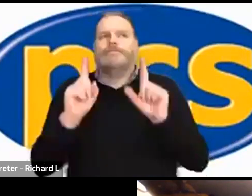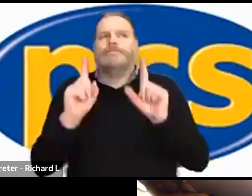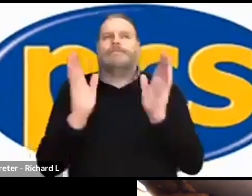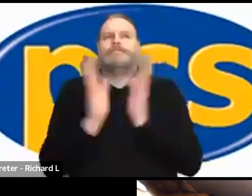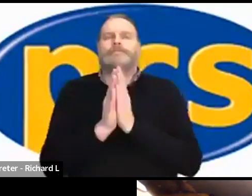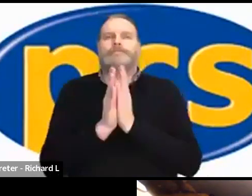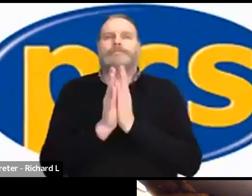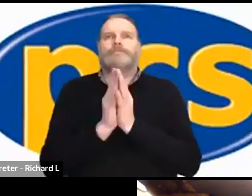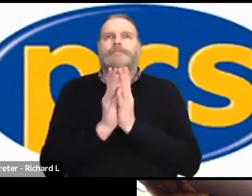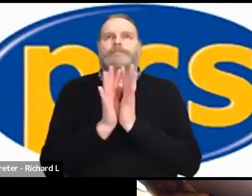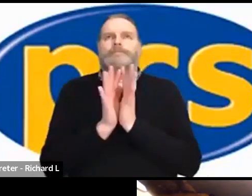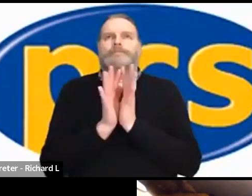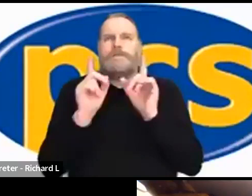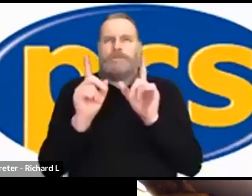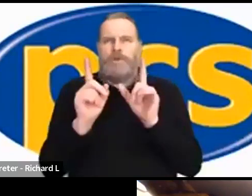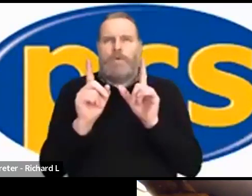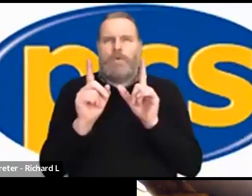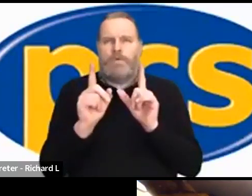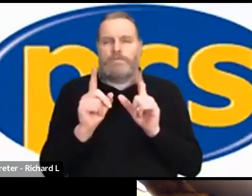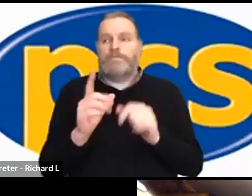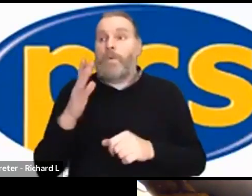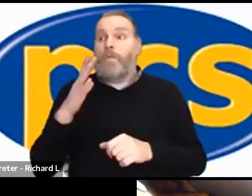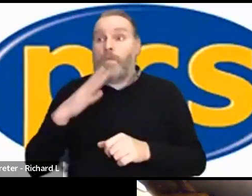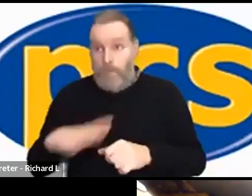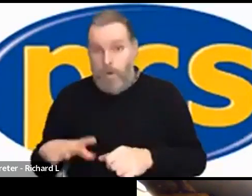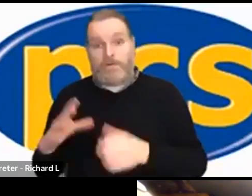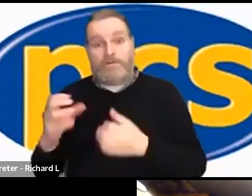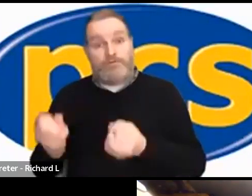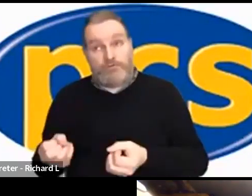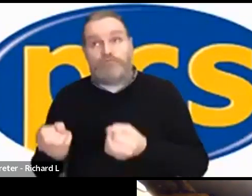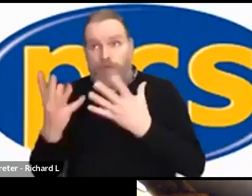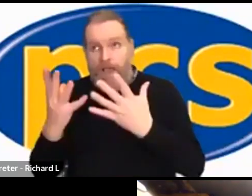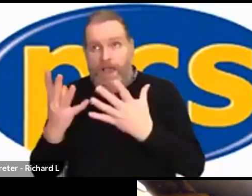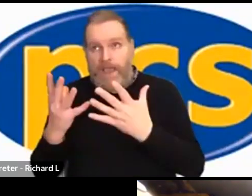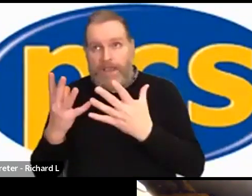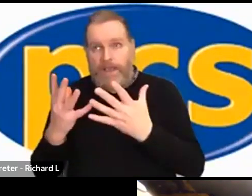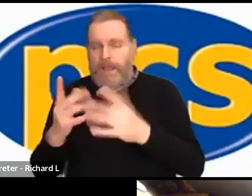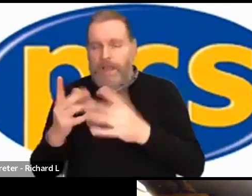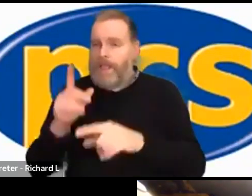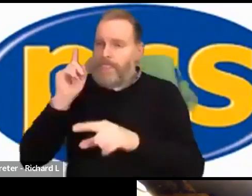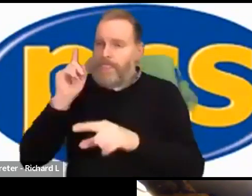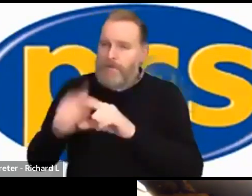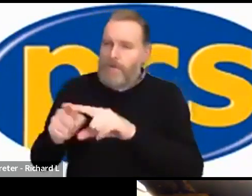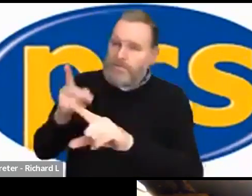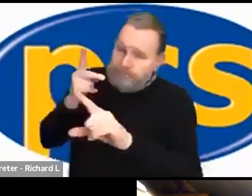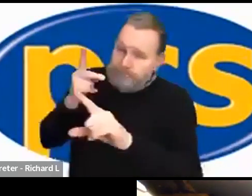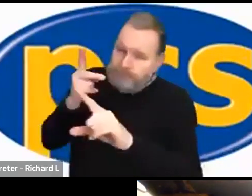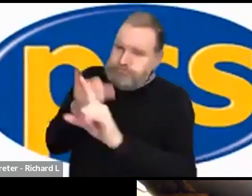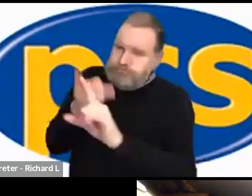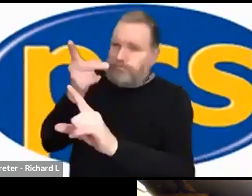members and so what we we always have to juggle. juggle is, how can you call juggle is, how can you call the most action you can to build the